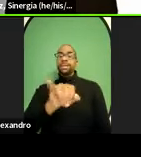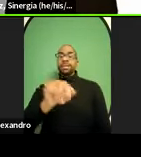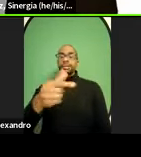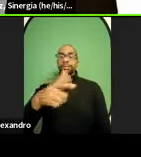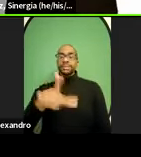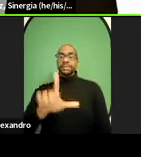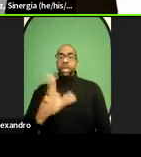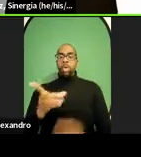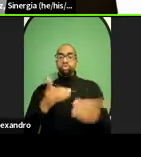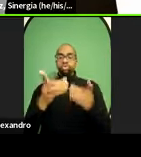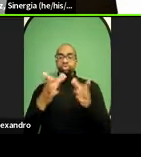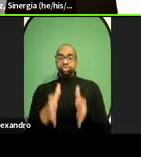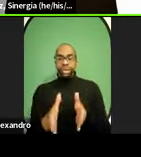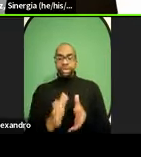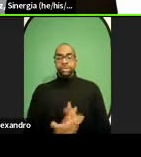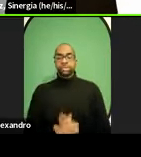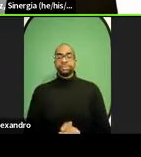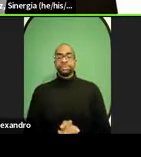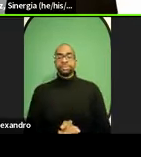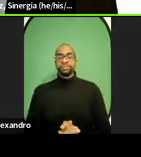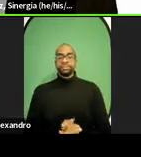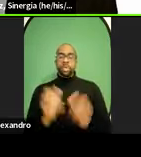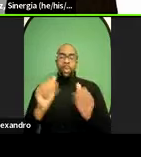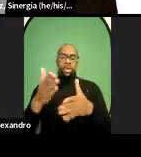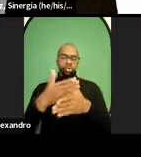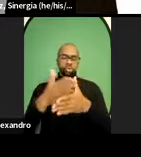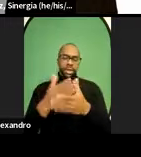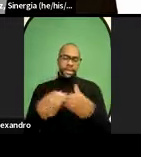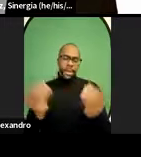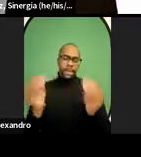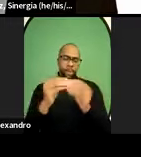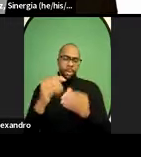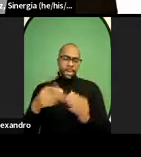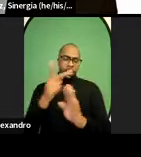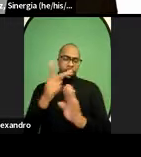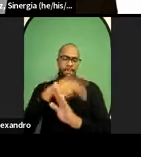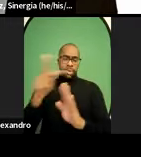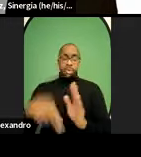me Kennedy university Centers for excellence and developmental disabilities. who would like to share more on the project